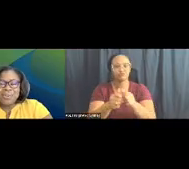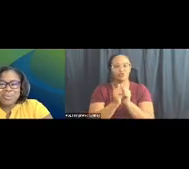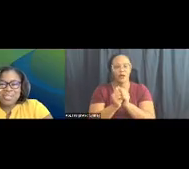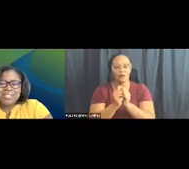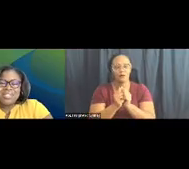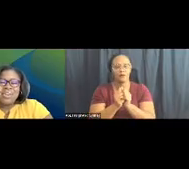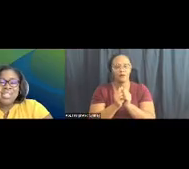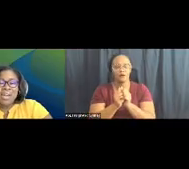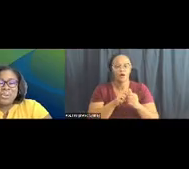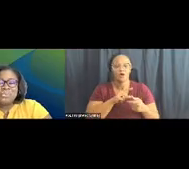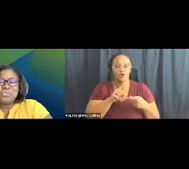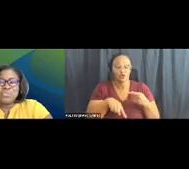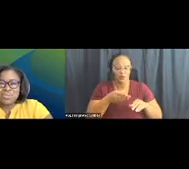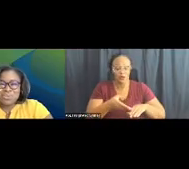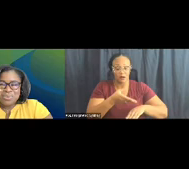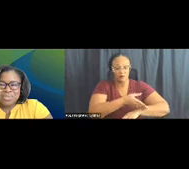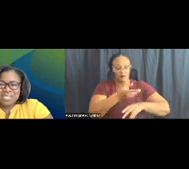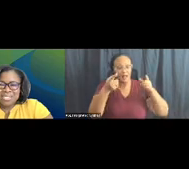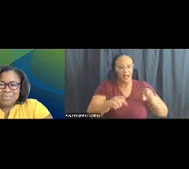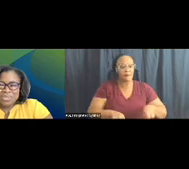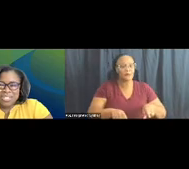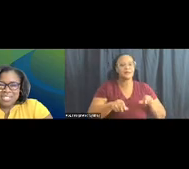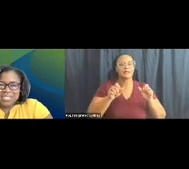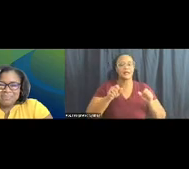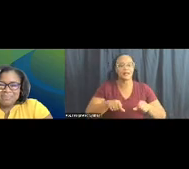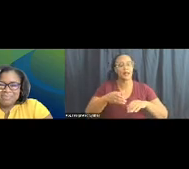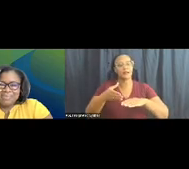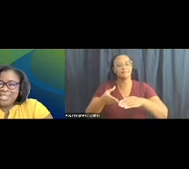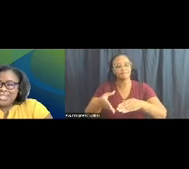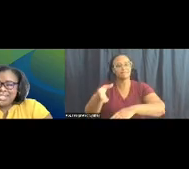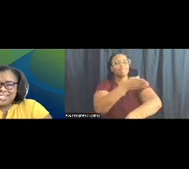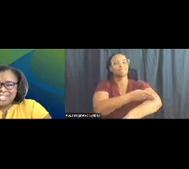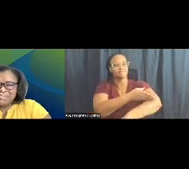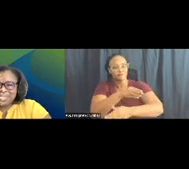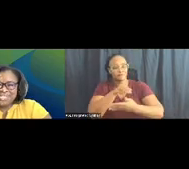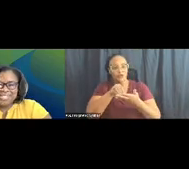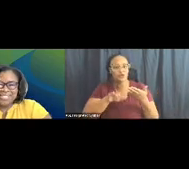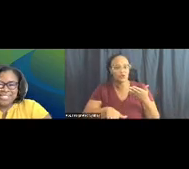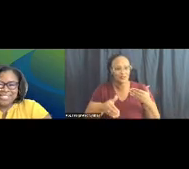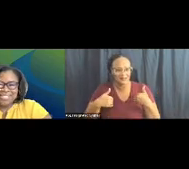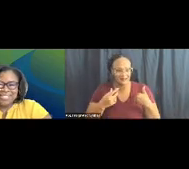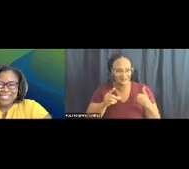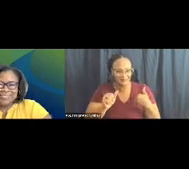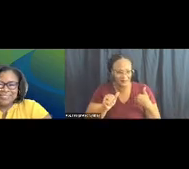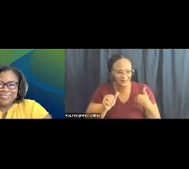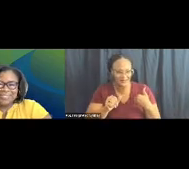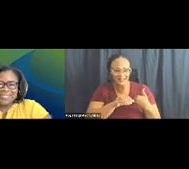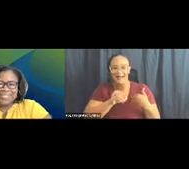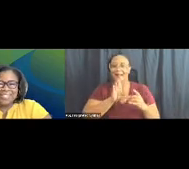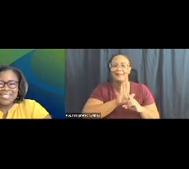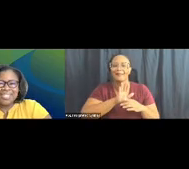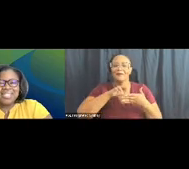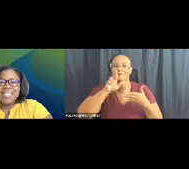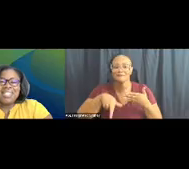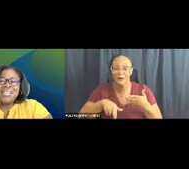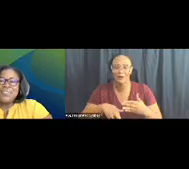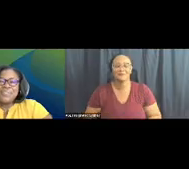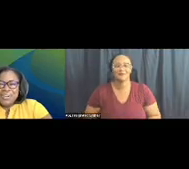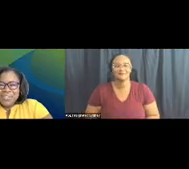and focused on the outcomes for students with disabilities. Next slide, please.